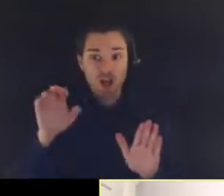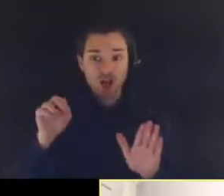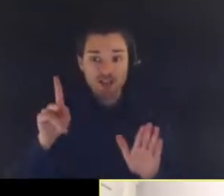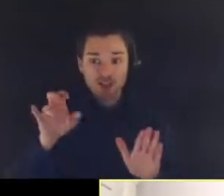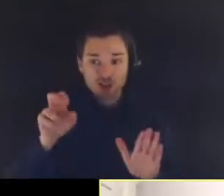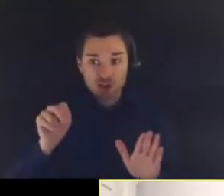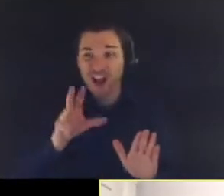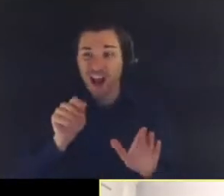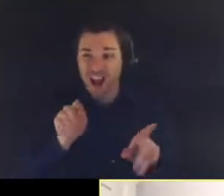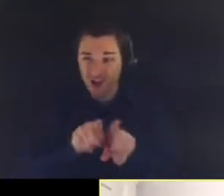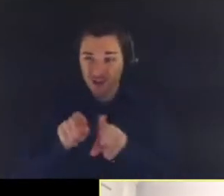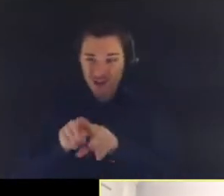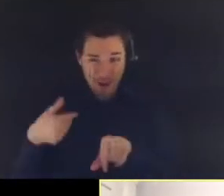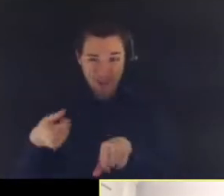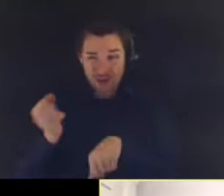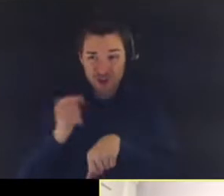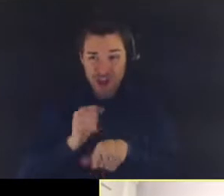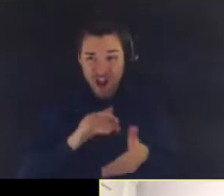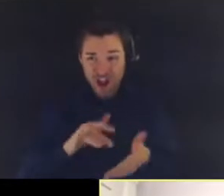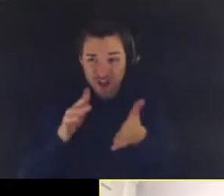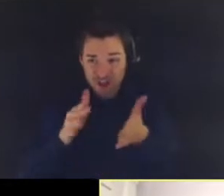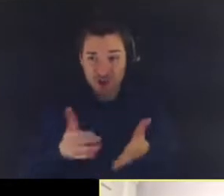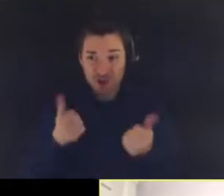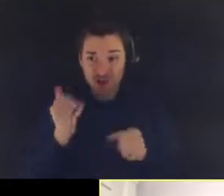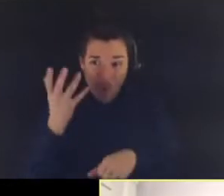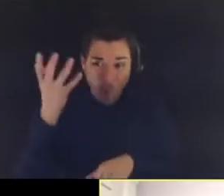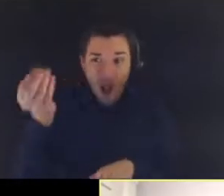into the field with this condition, I really felt on my own.